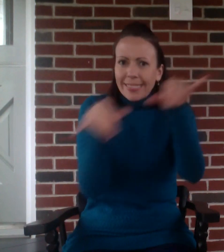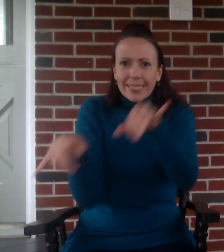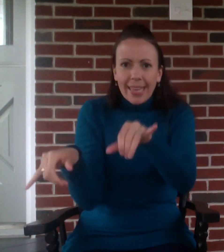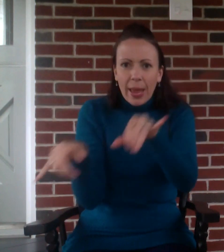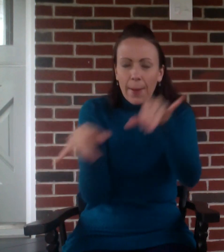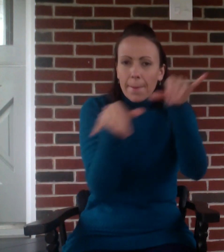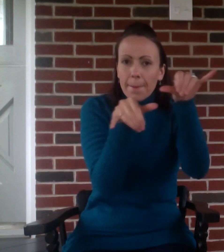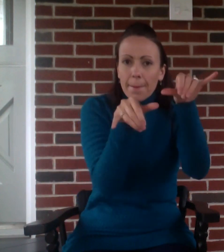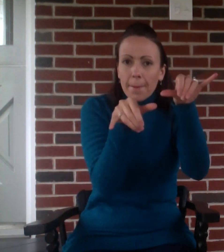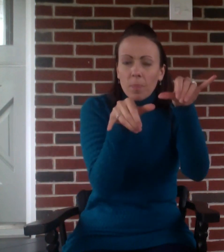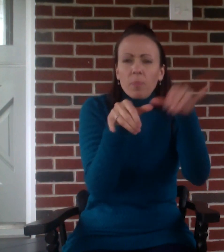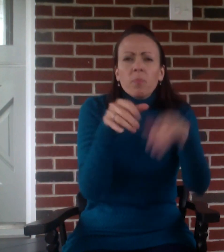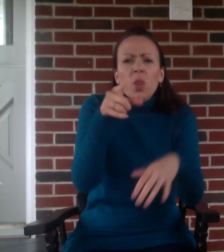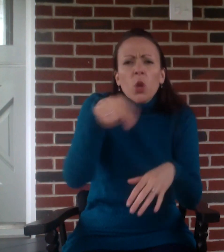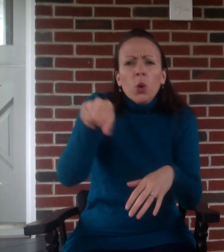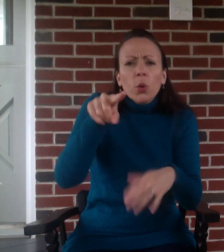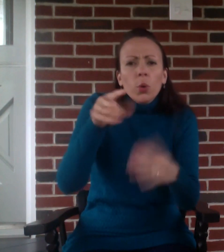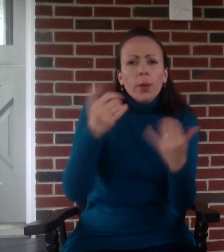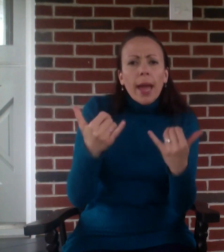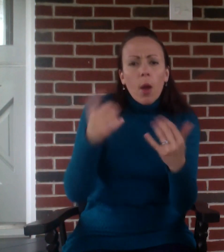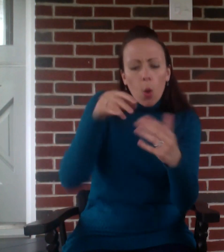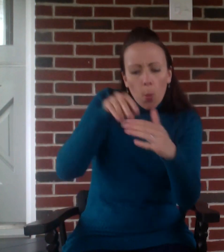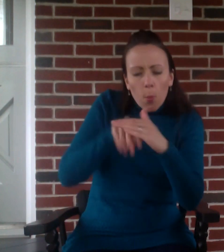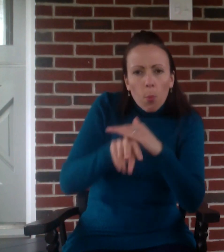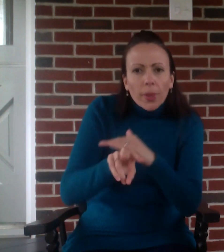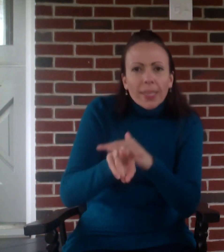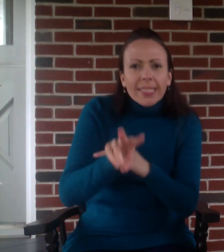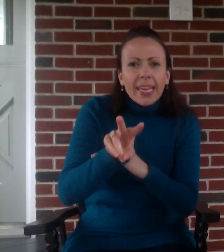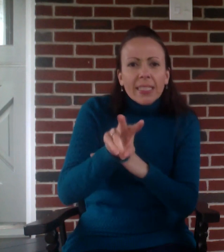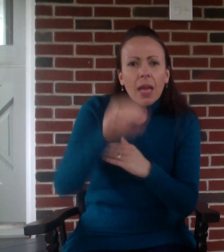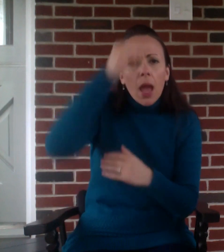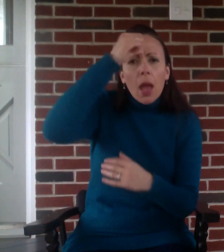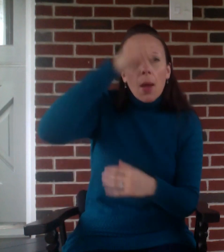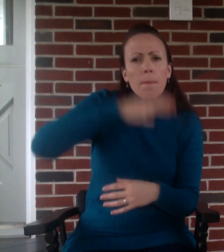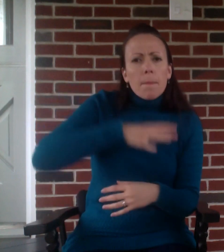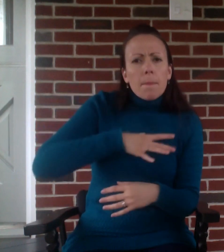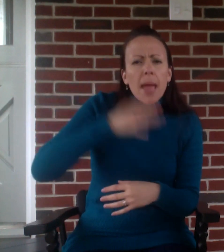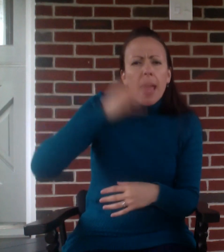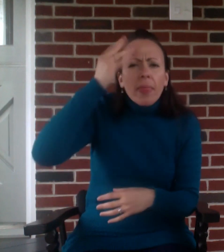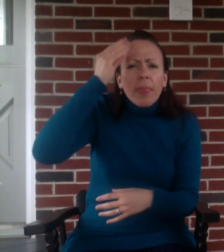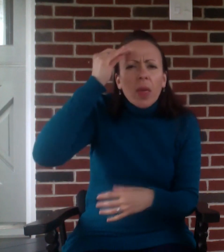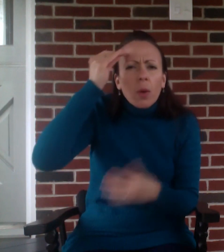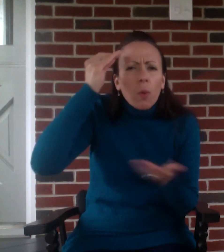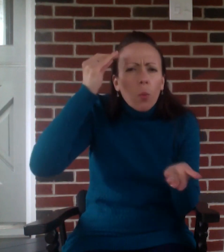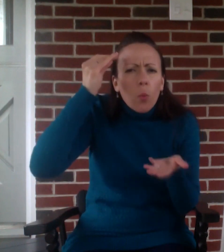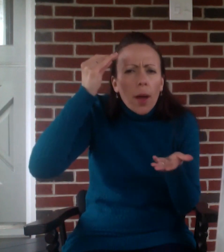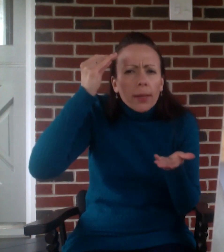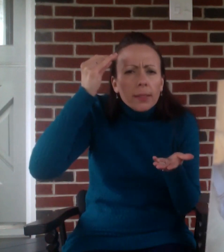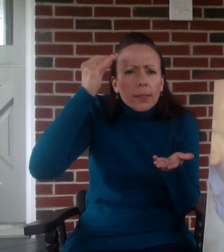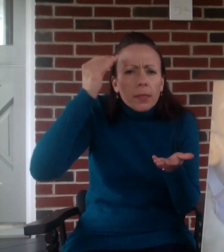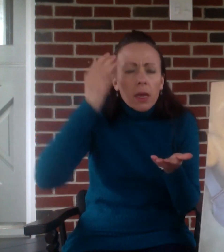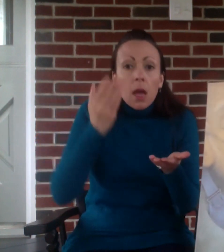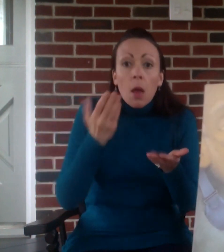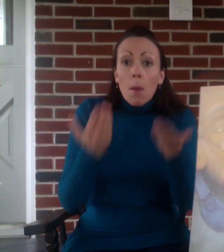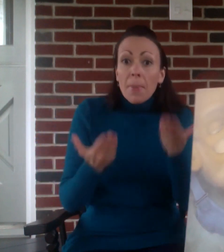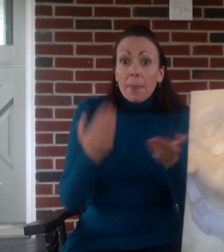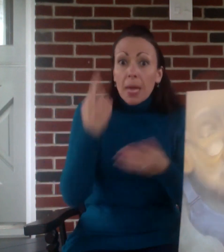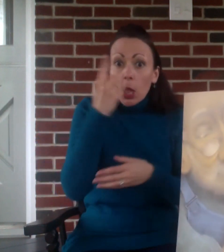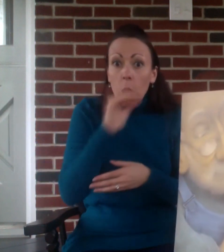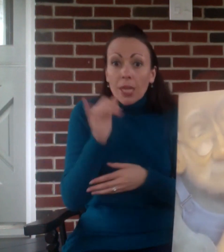but if we look over here, we can see he is envisioning or seeing a flower.